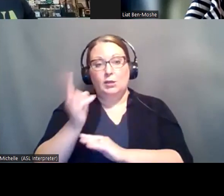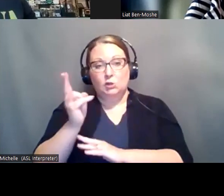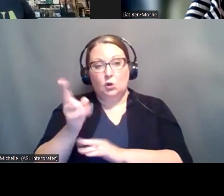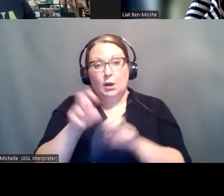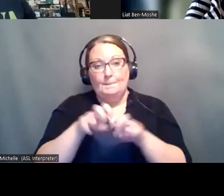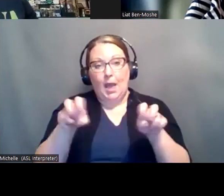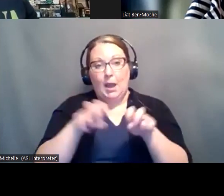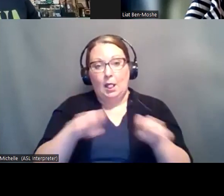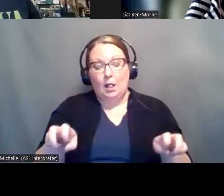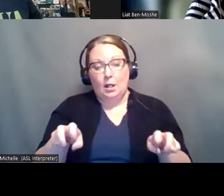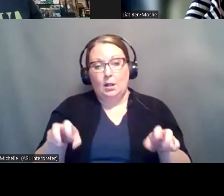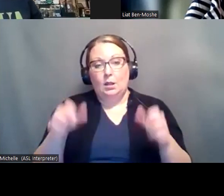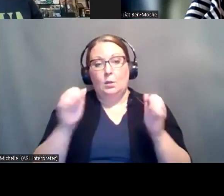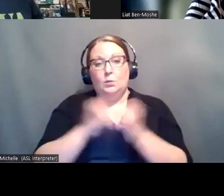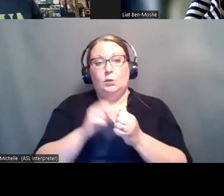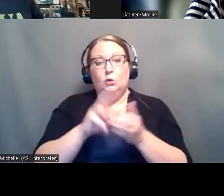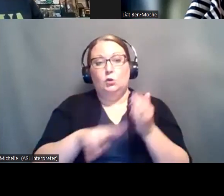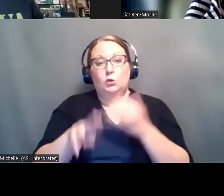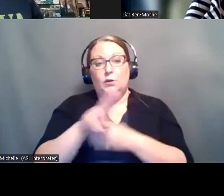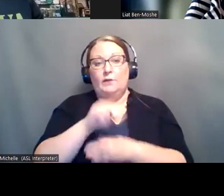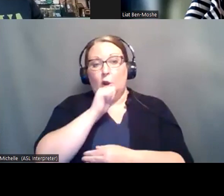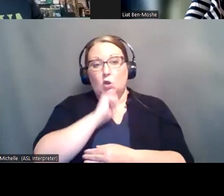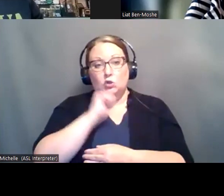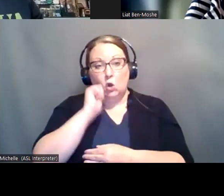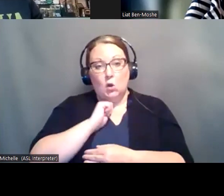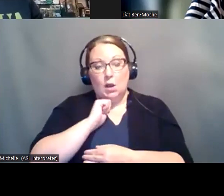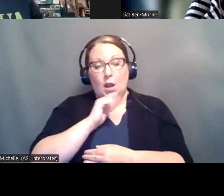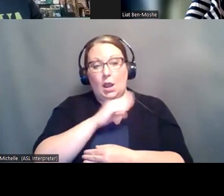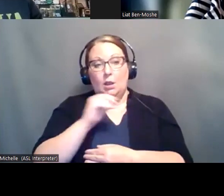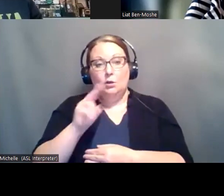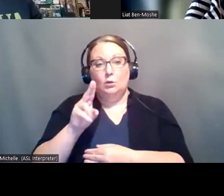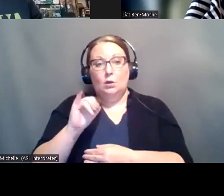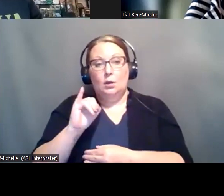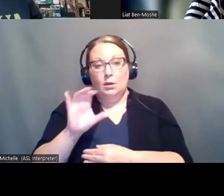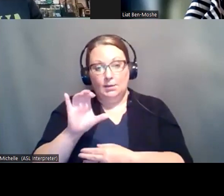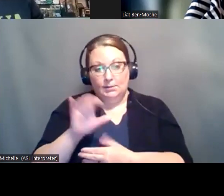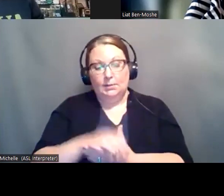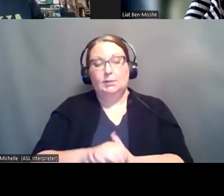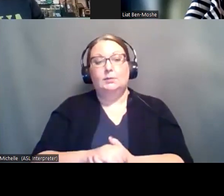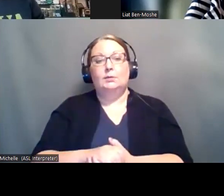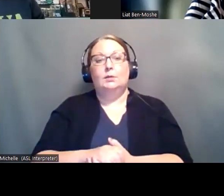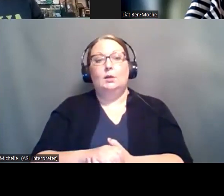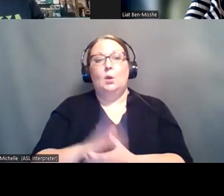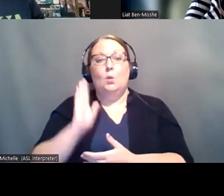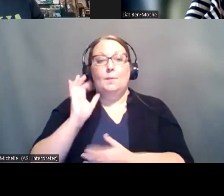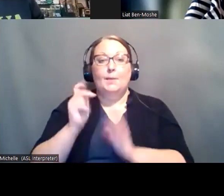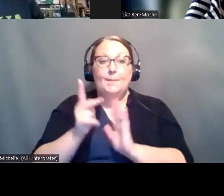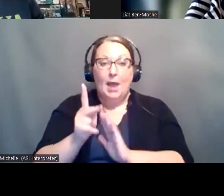this time in University of Arizona and UIC. So we'll be back here in the main Zoom,